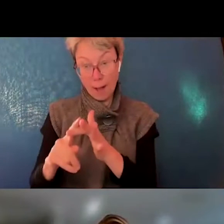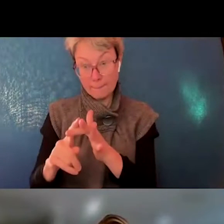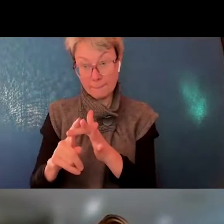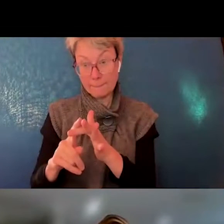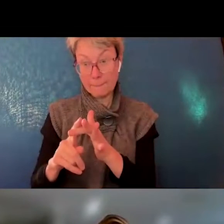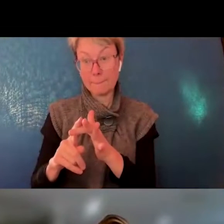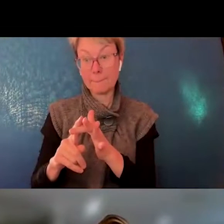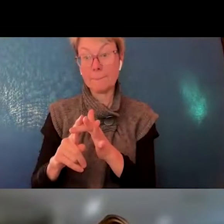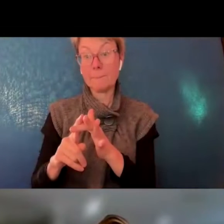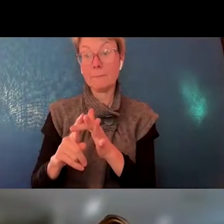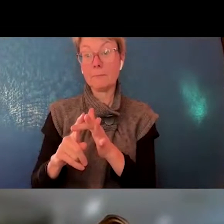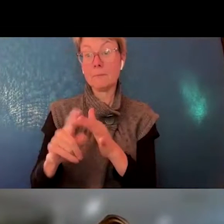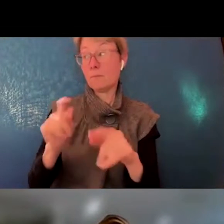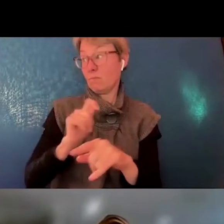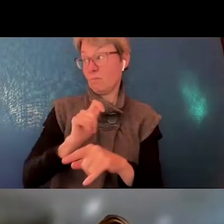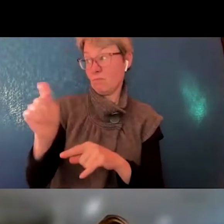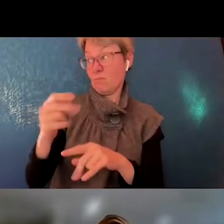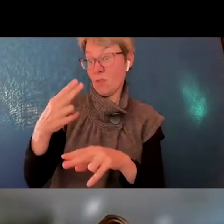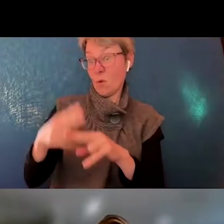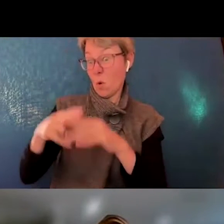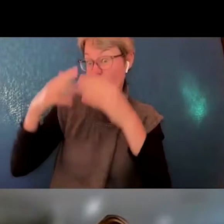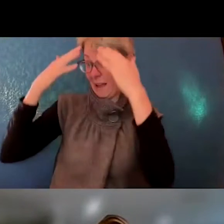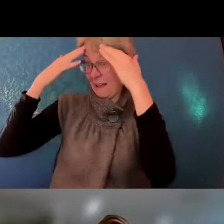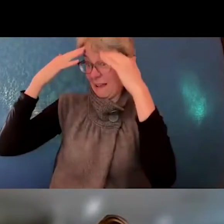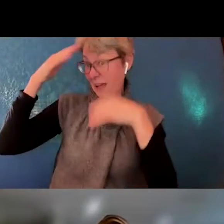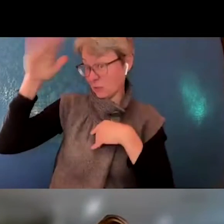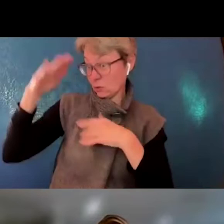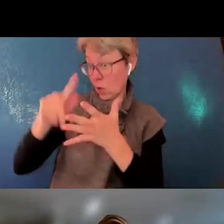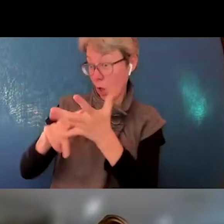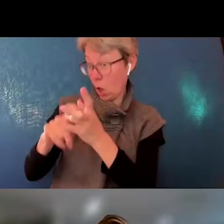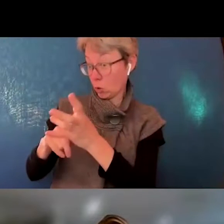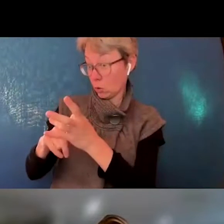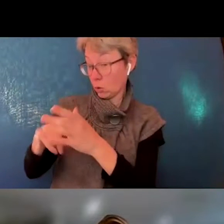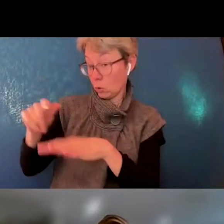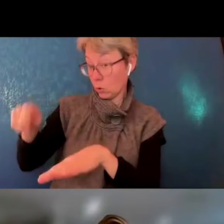against adults in the local courts um they a lot more IND doable offenses are dealt with in the